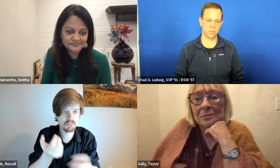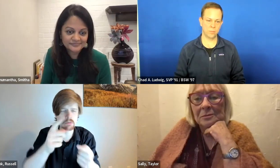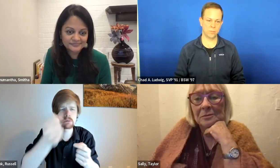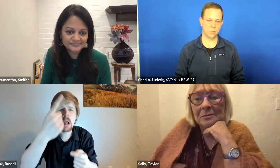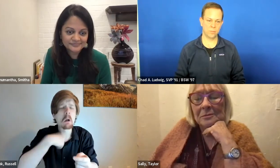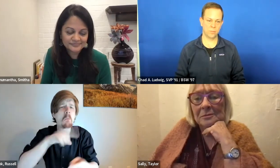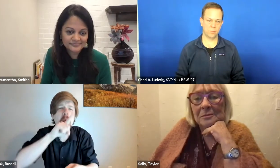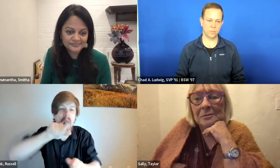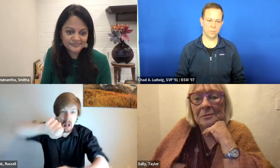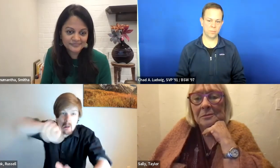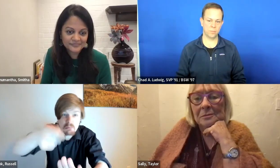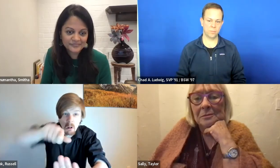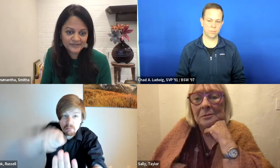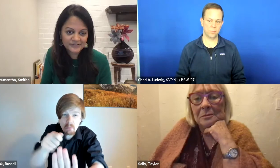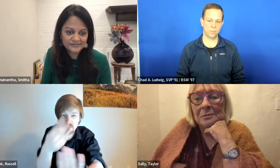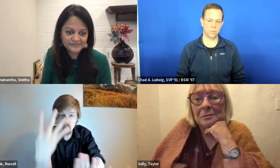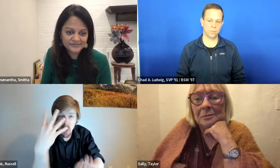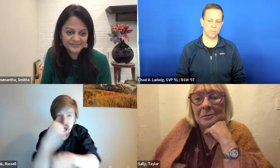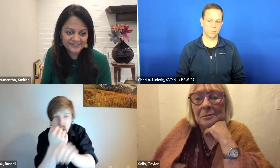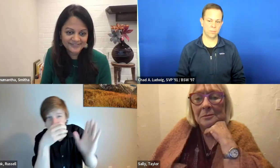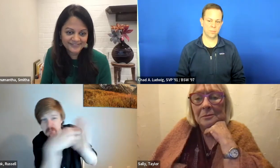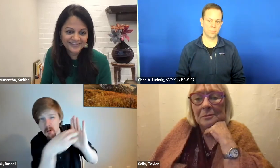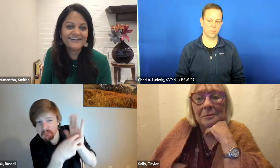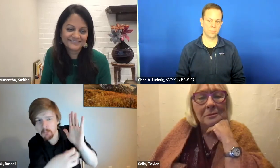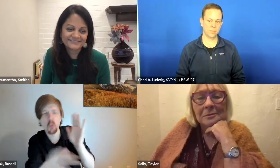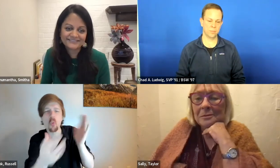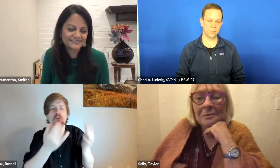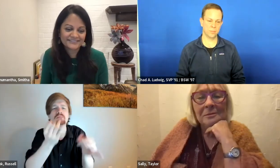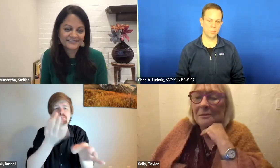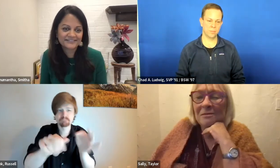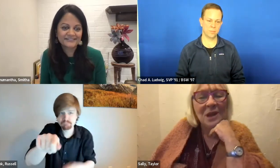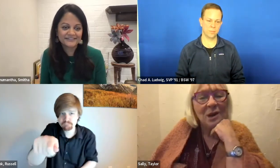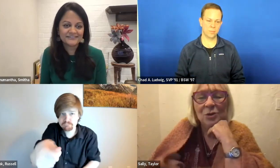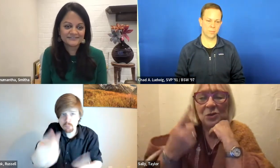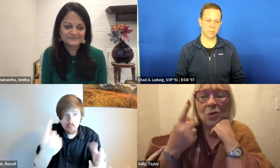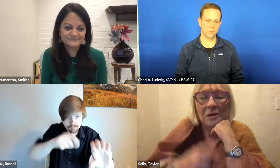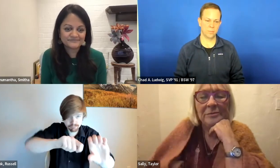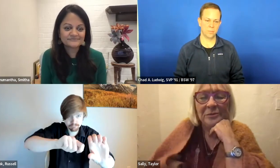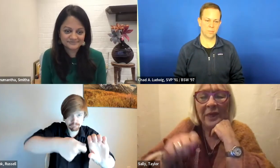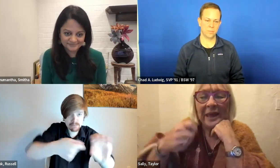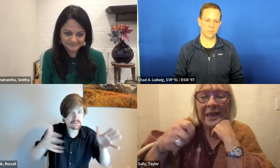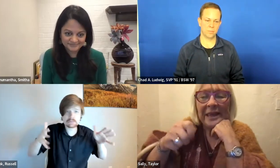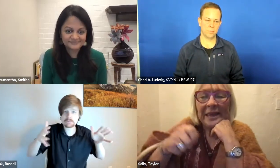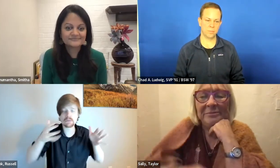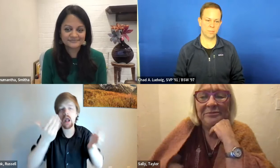You know, often people with dementia, they might not remember how to unlock the door-- they might be struggling with it-- or if you have multiple locks, have a deadbolt,